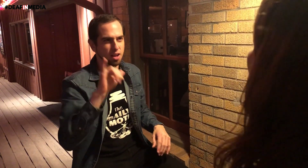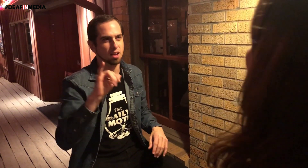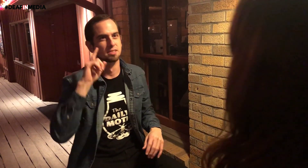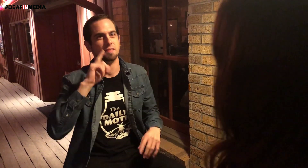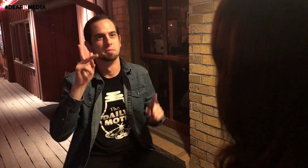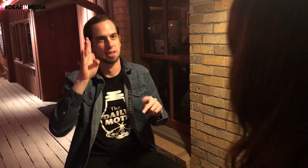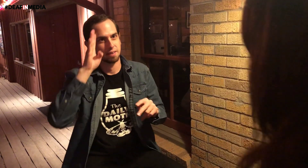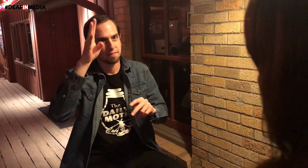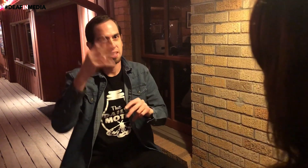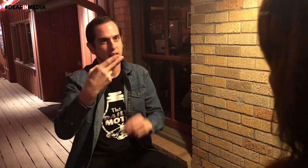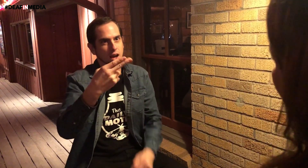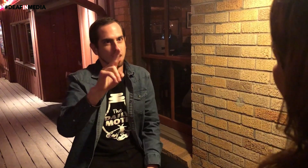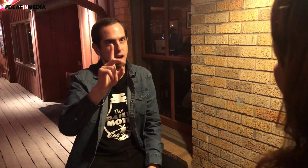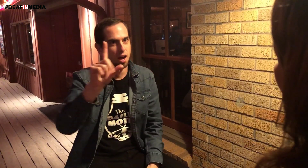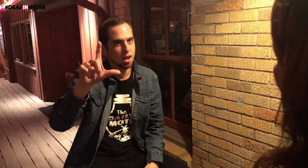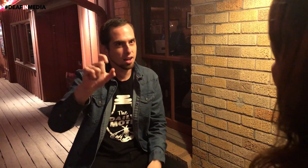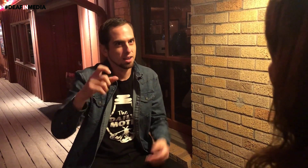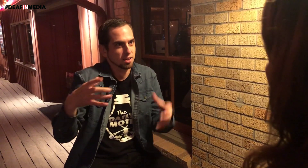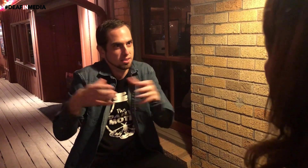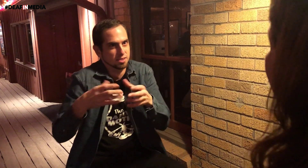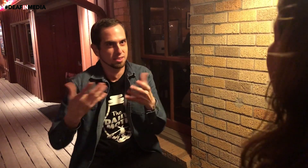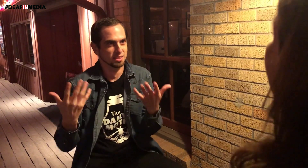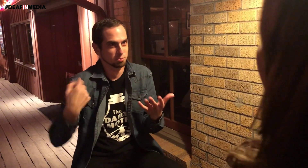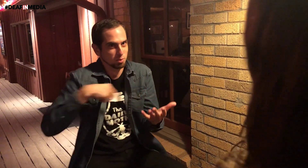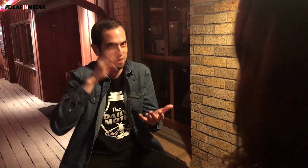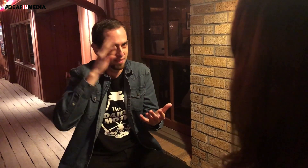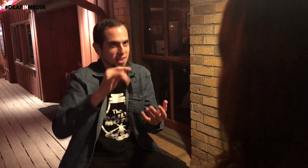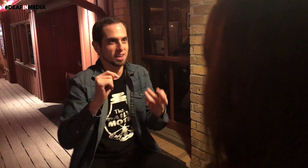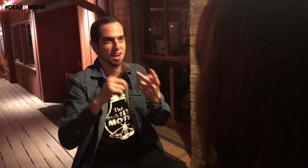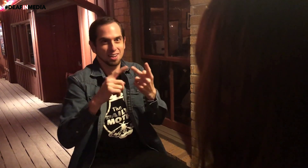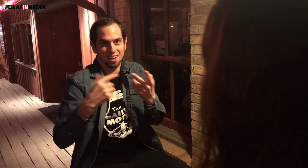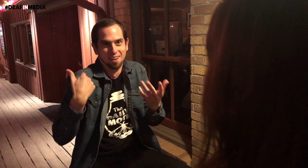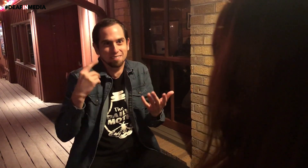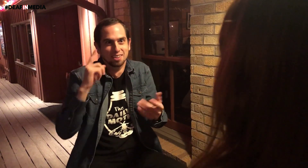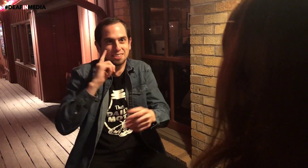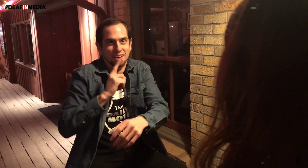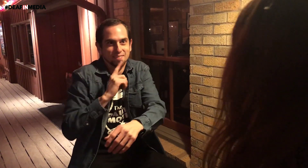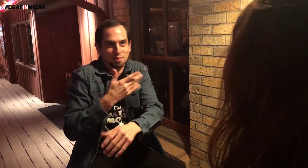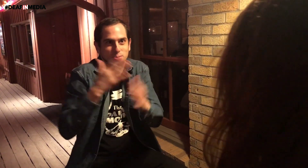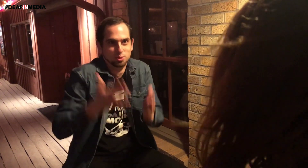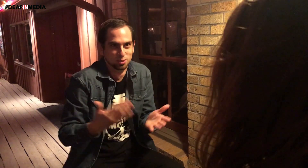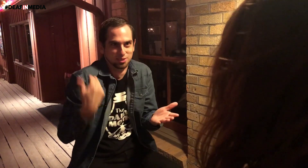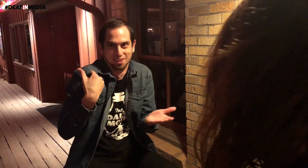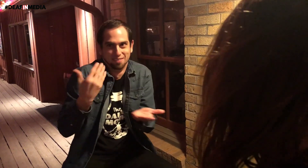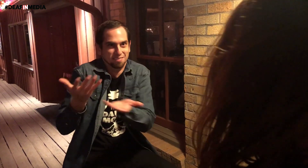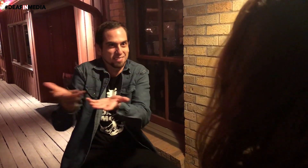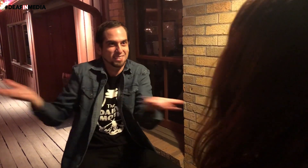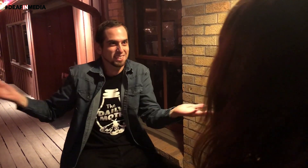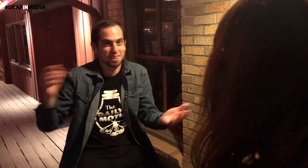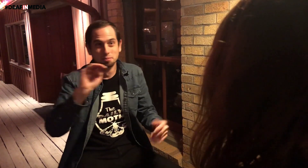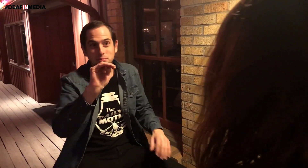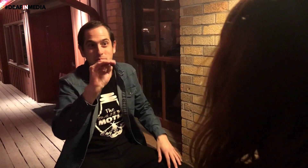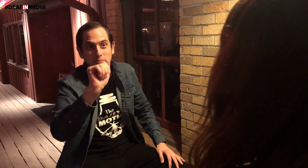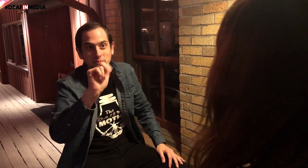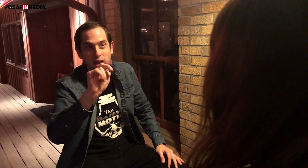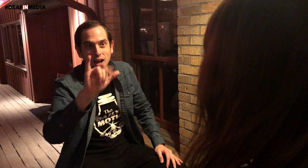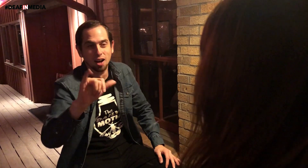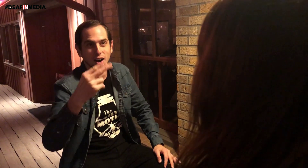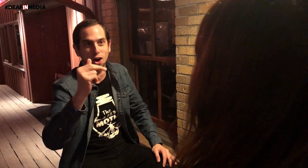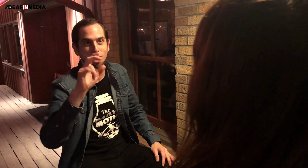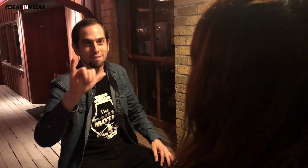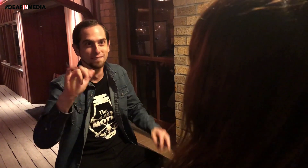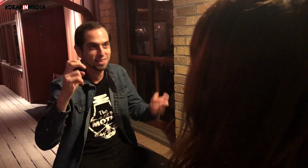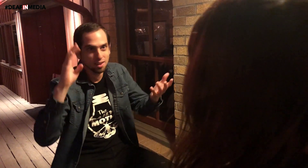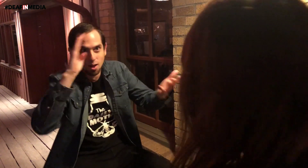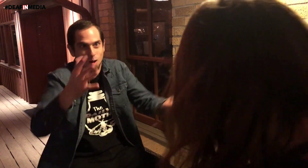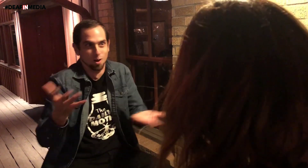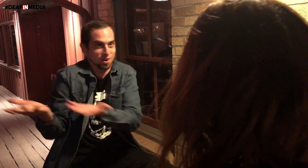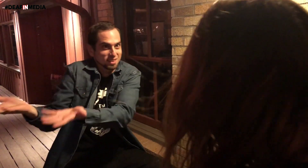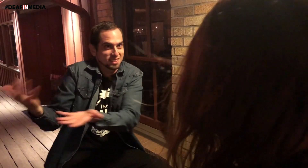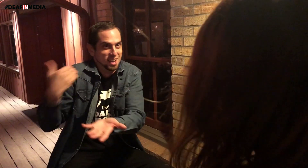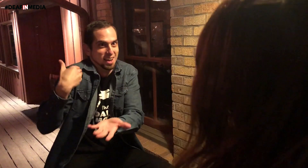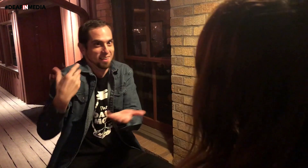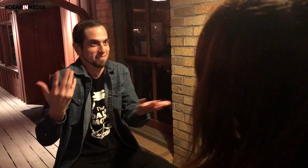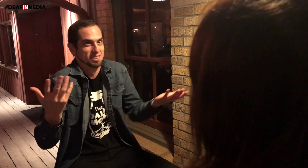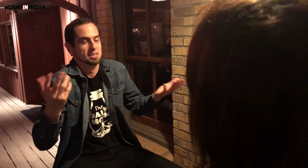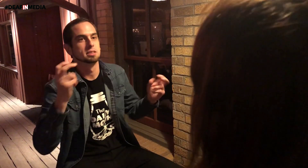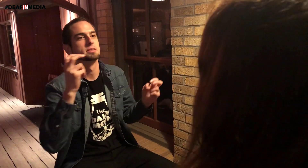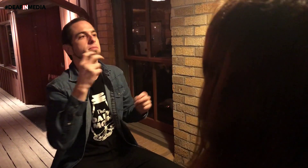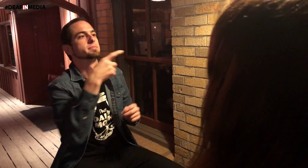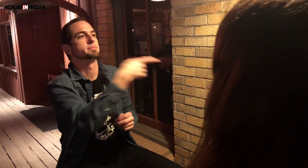Deaf people invented the football huddle! There are Deaf musicians out there! Mandy Harvey, you know, she’s deaf!